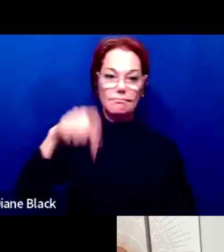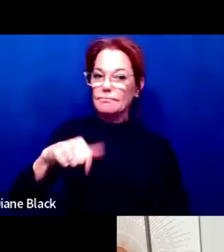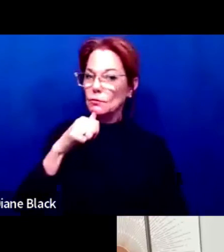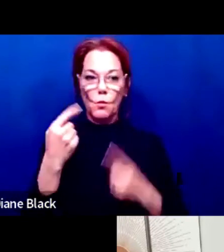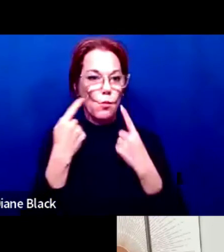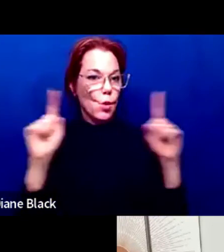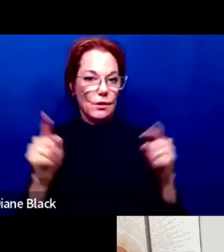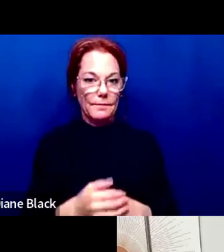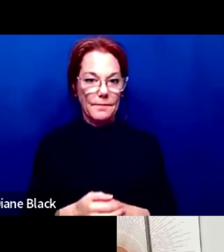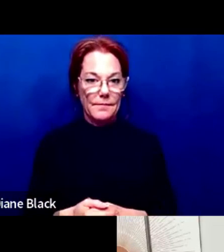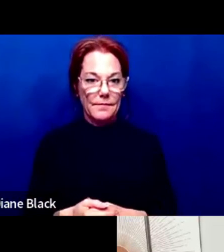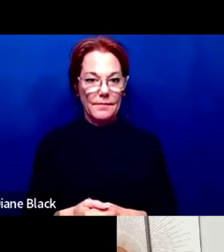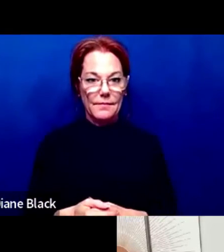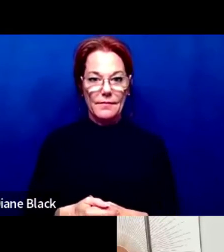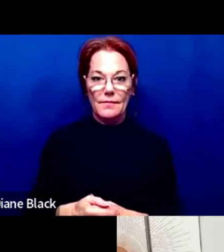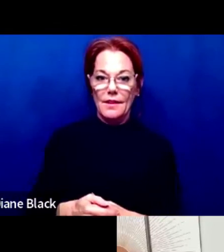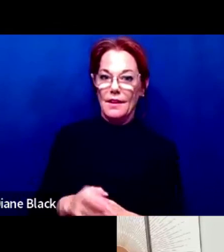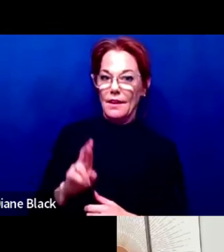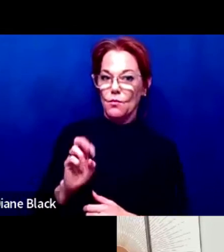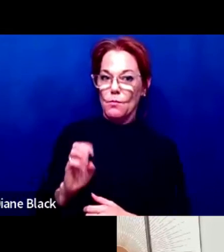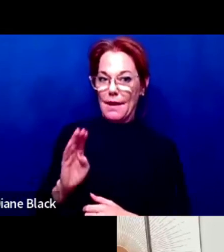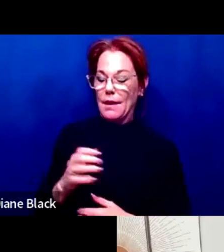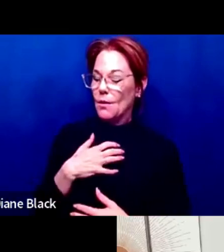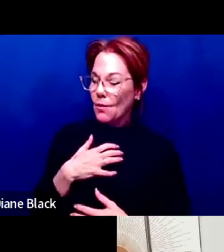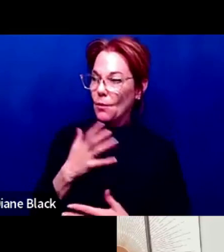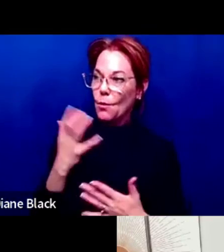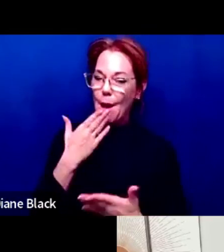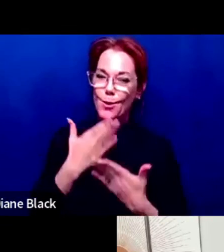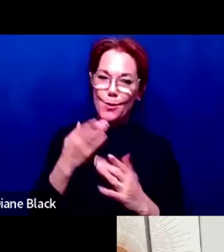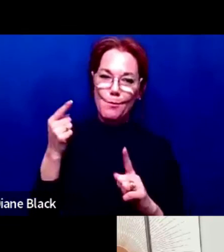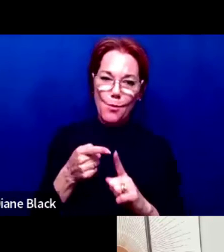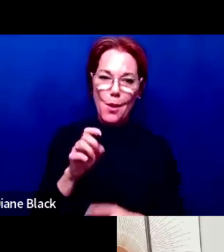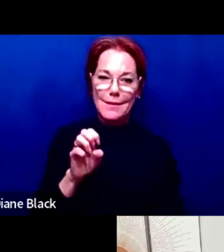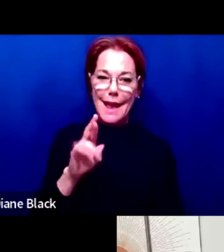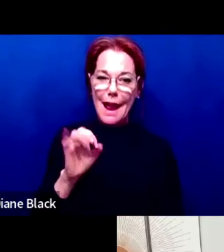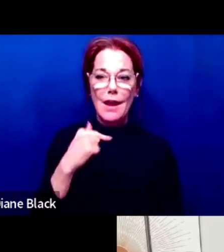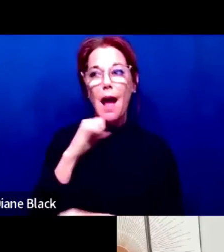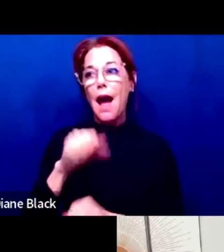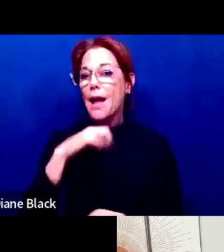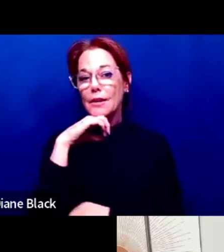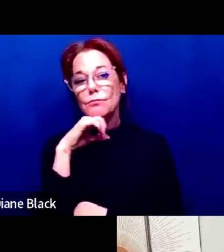Rebeccah Wolfkiel: Such a great point. Eric, I could listen to you all day. Just so empowering.